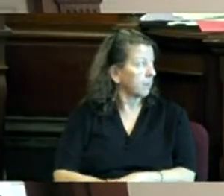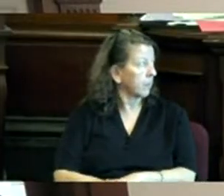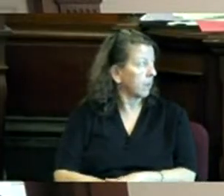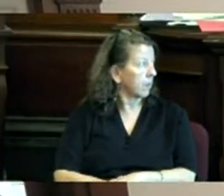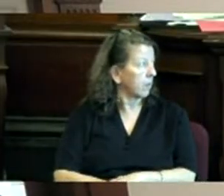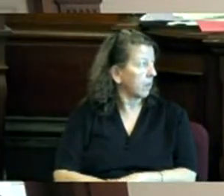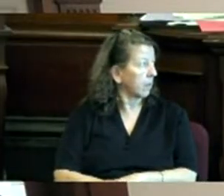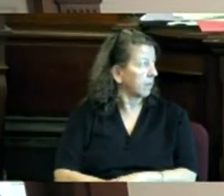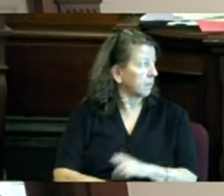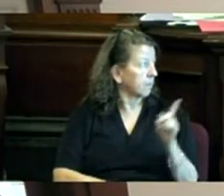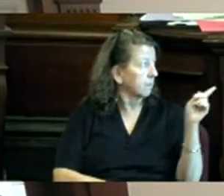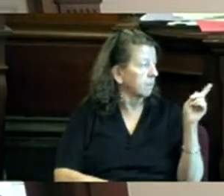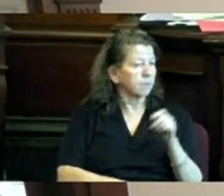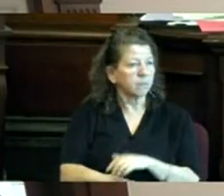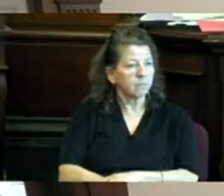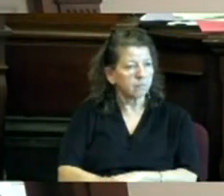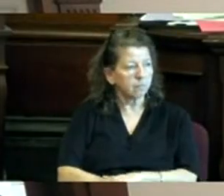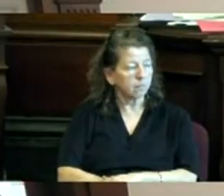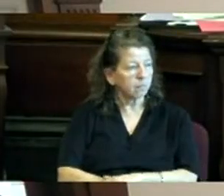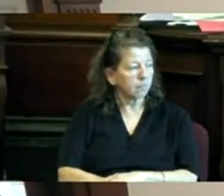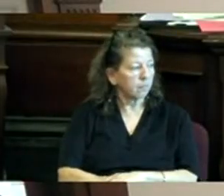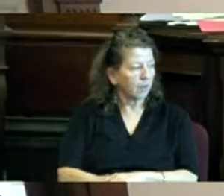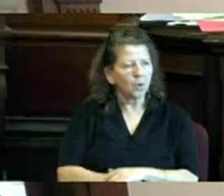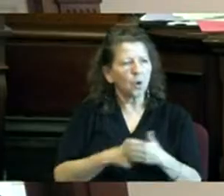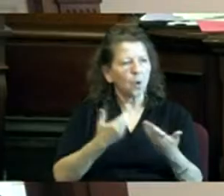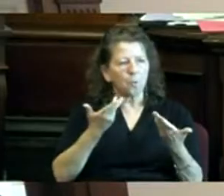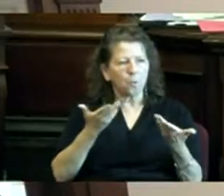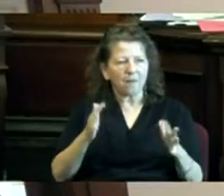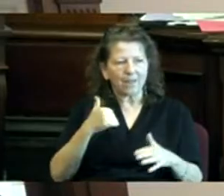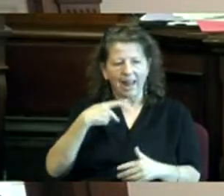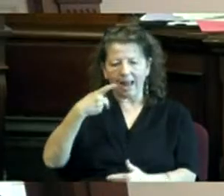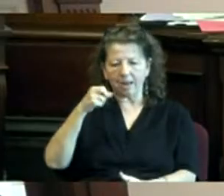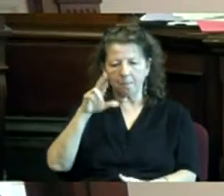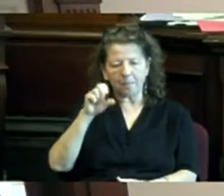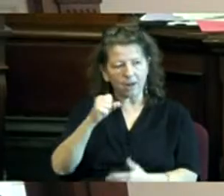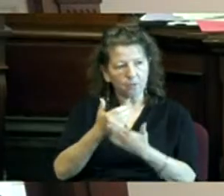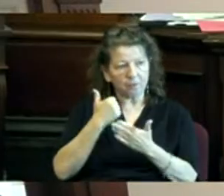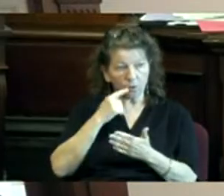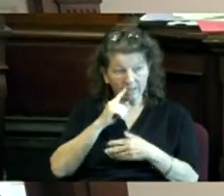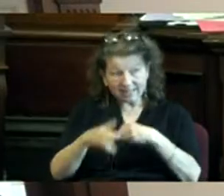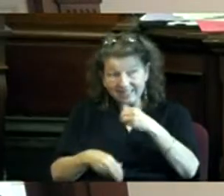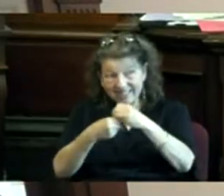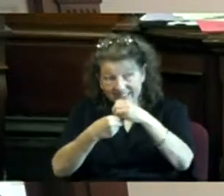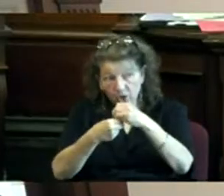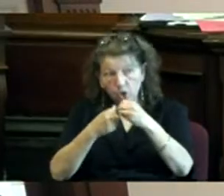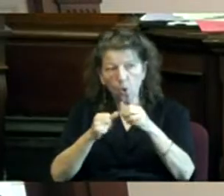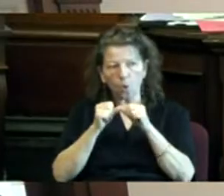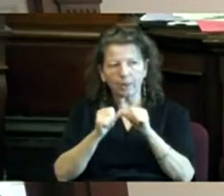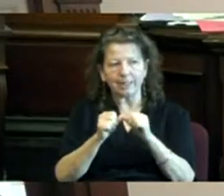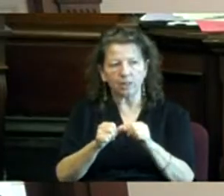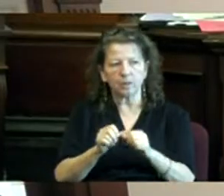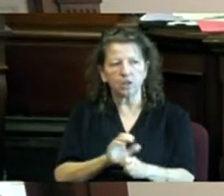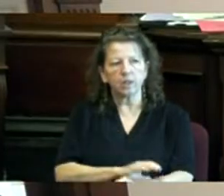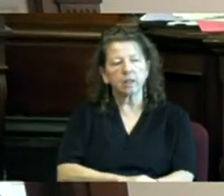of MHA or employees of city MHA? Cool. Thank you. Councilmember.